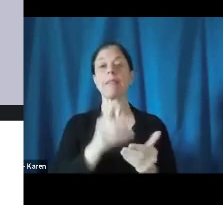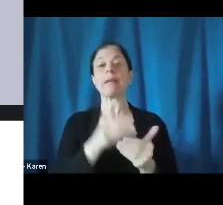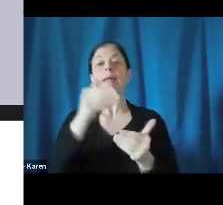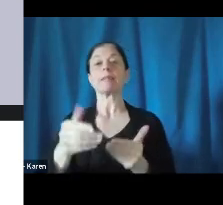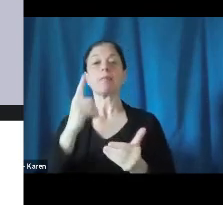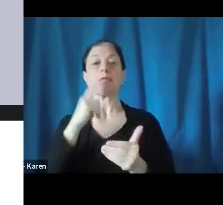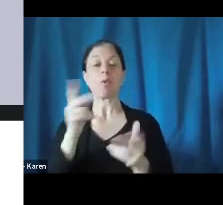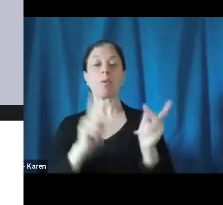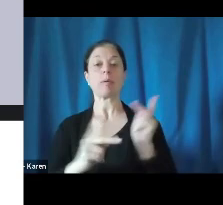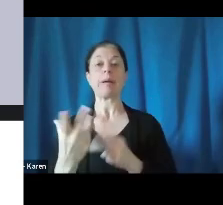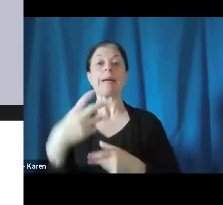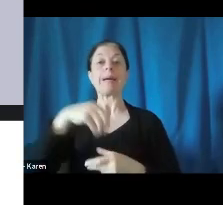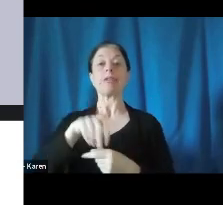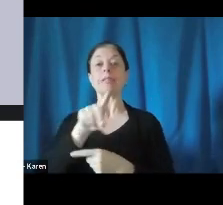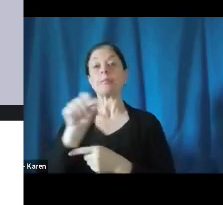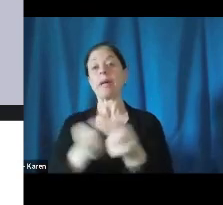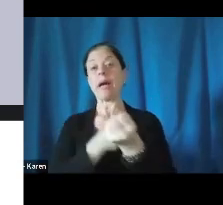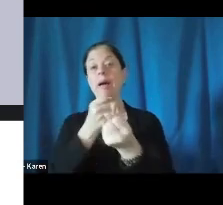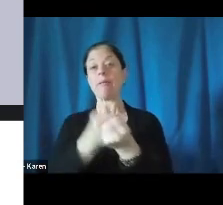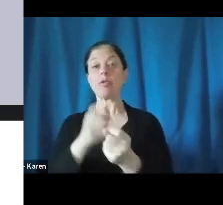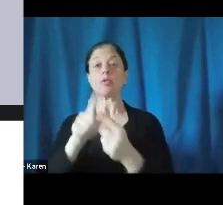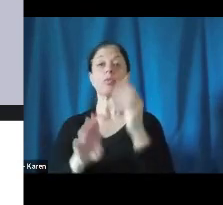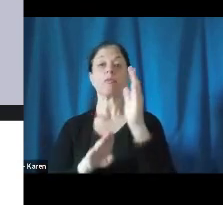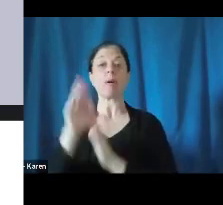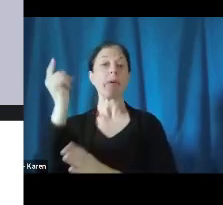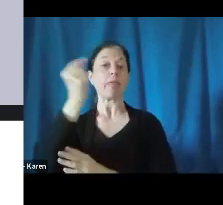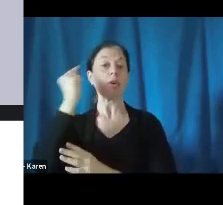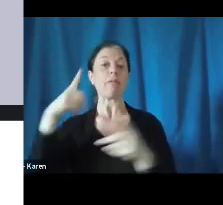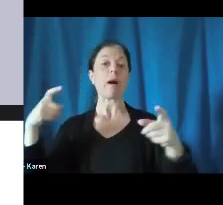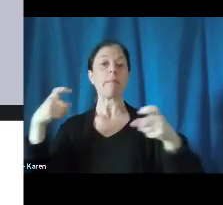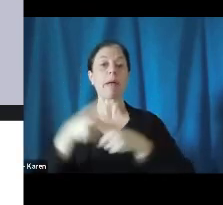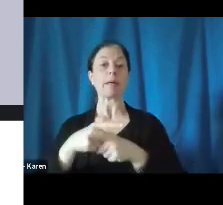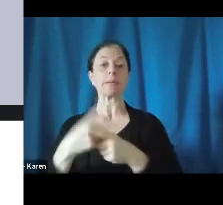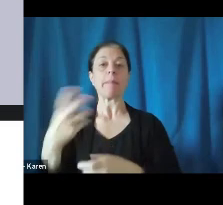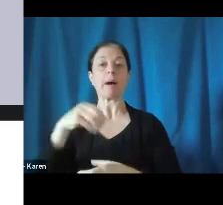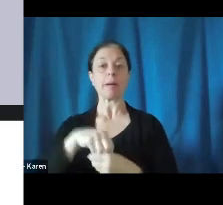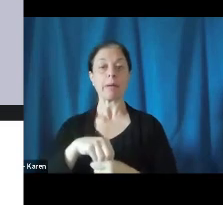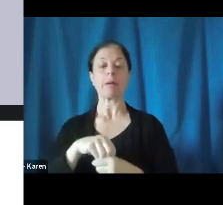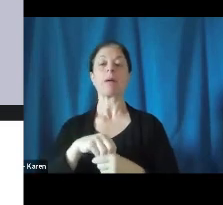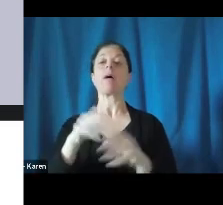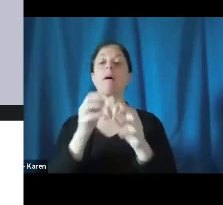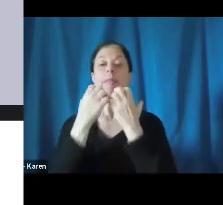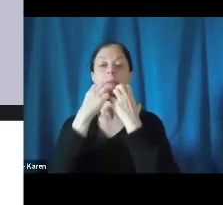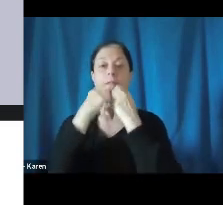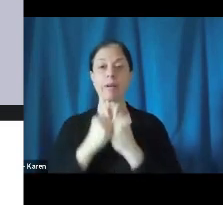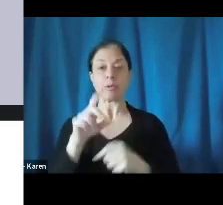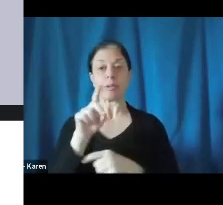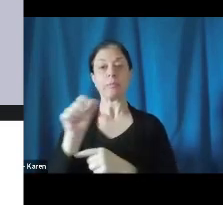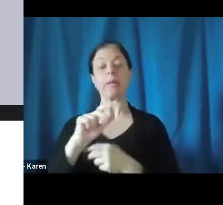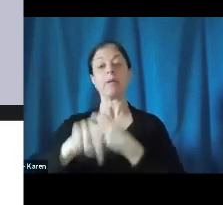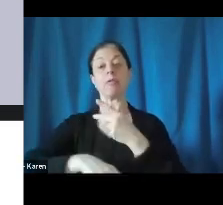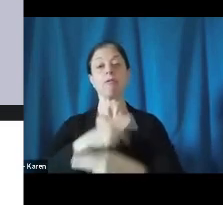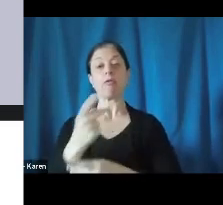the discussion. Without returning to a medical model, which labels individuals as detective, the next step for those